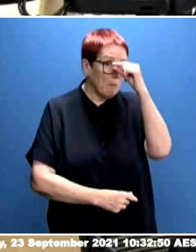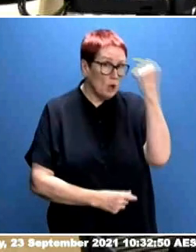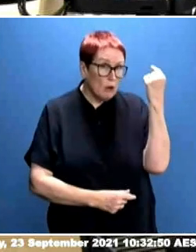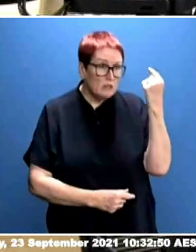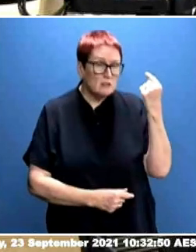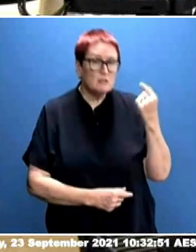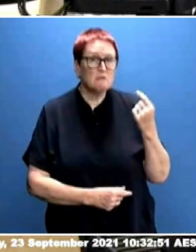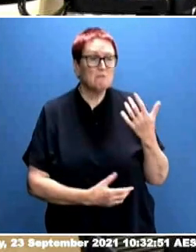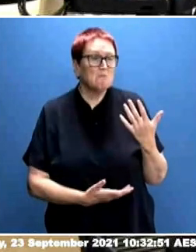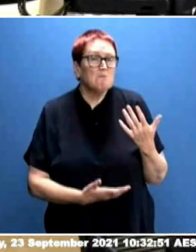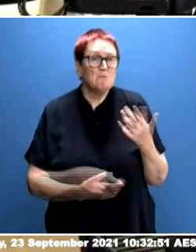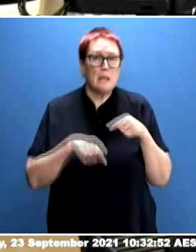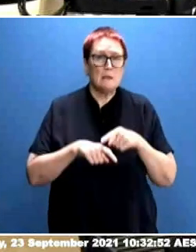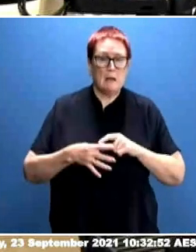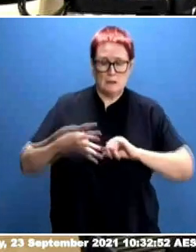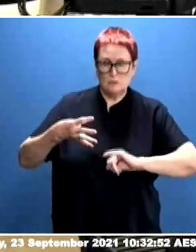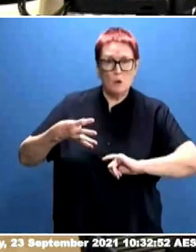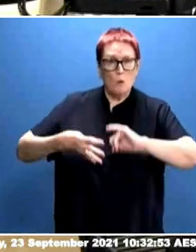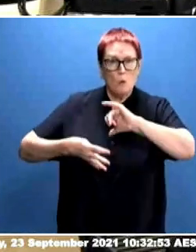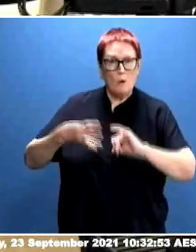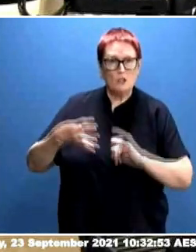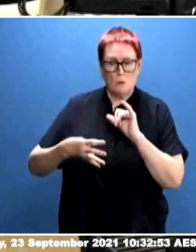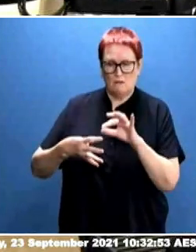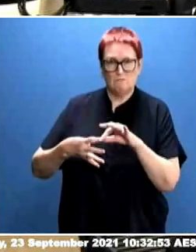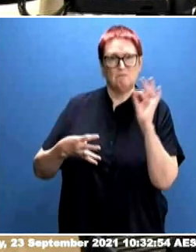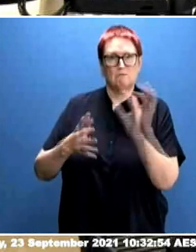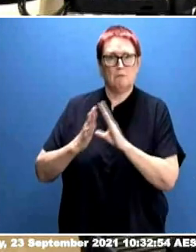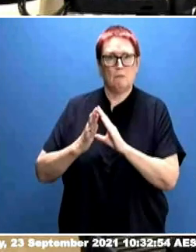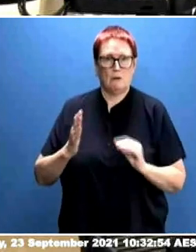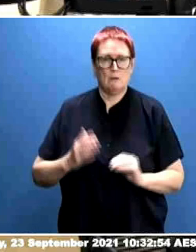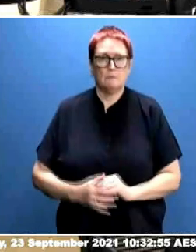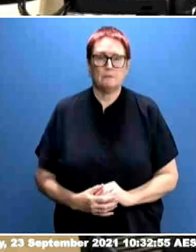that might flow from whichever model we're talking about, but models of care,